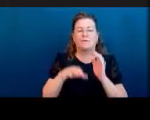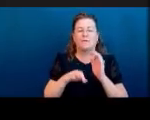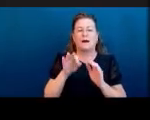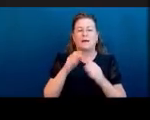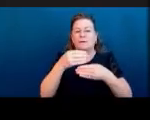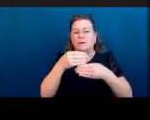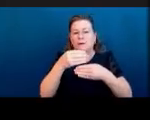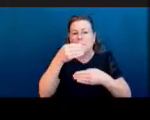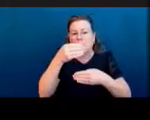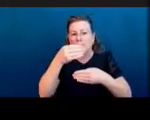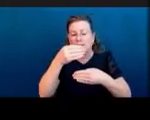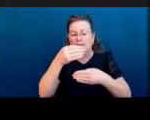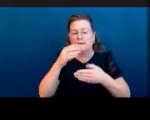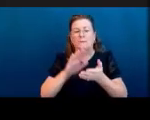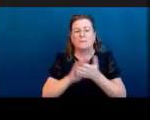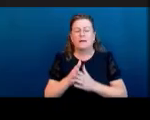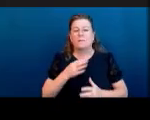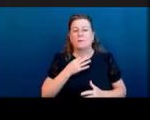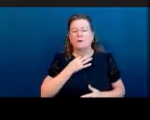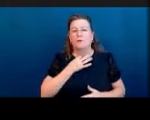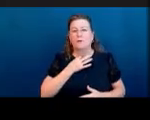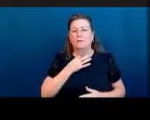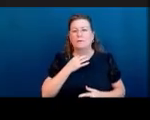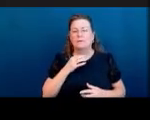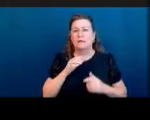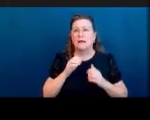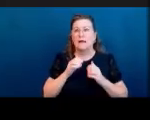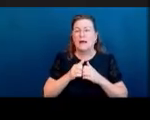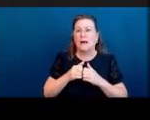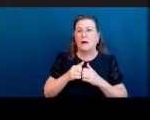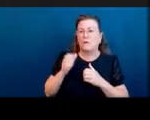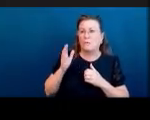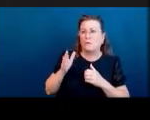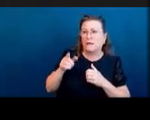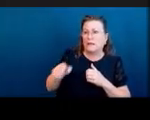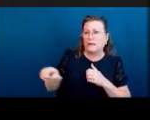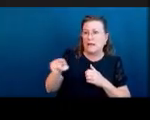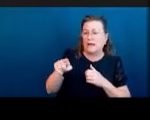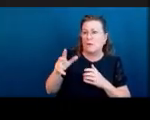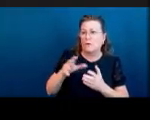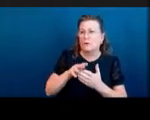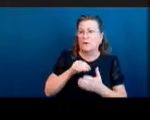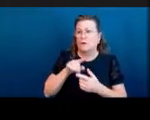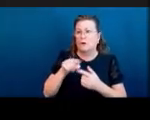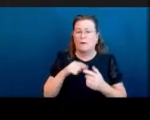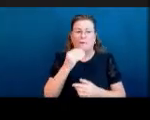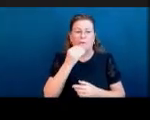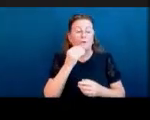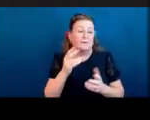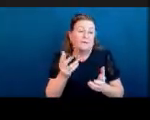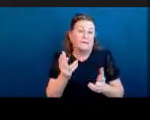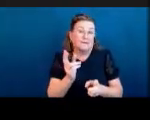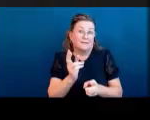more curious about how they might want to learn about food, and it's tricky, and it's not something that you're going to